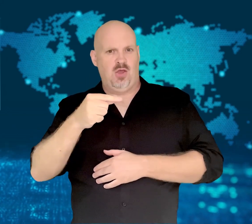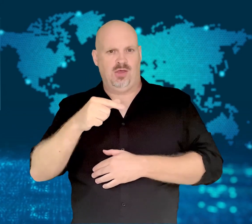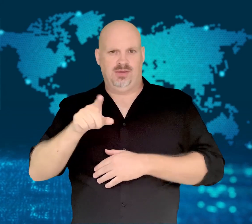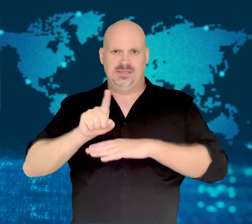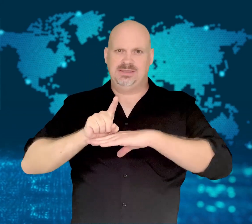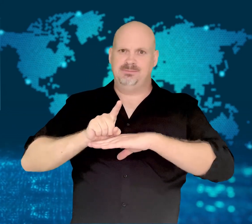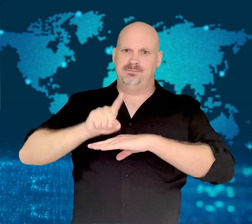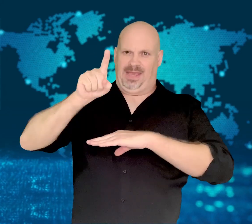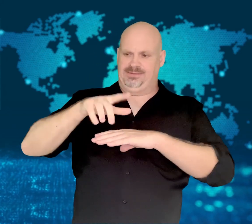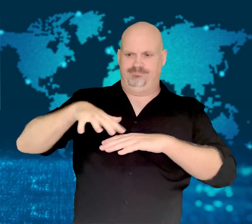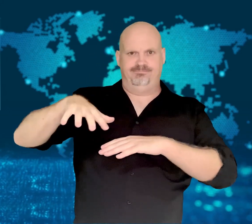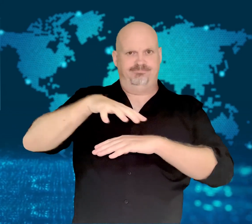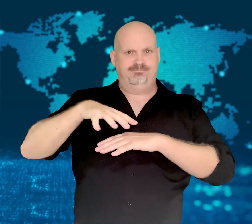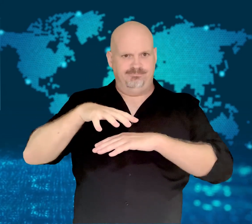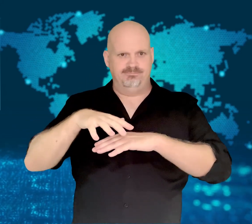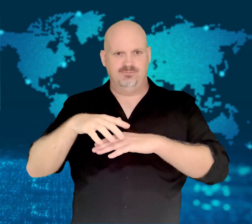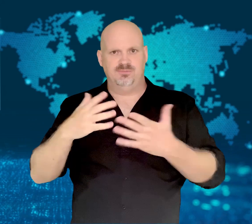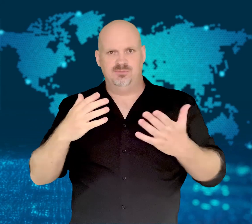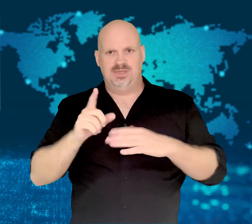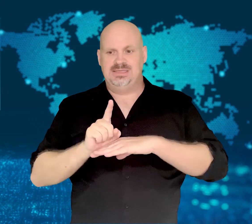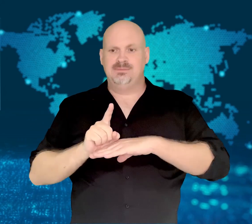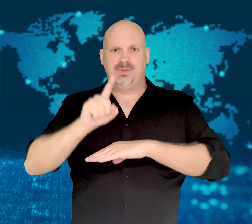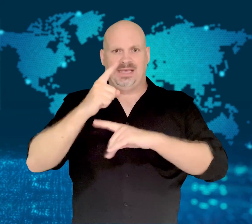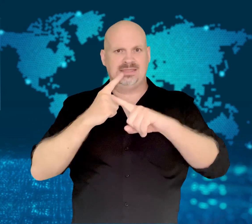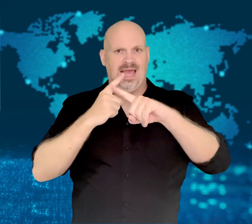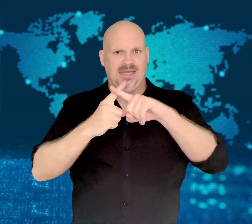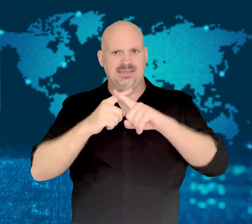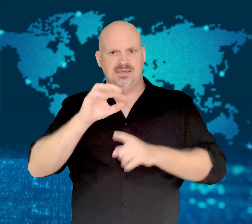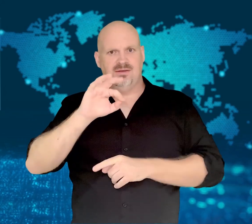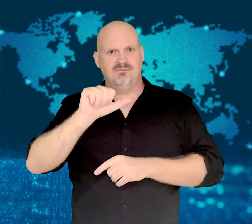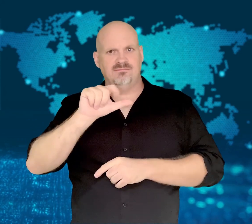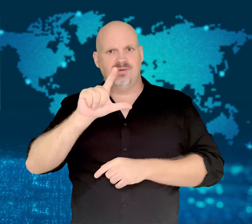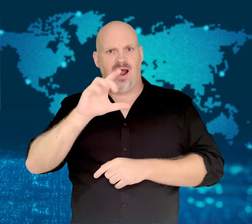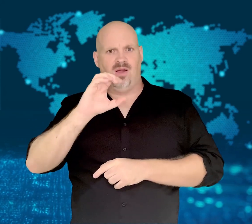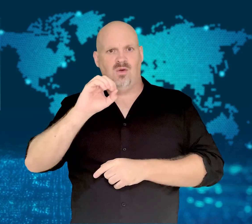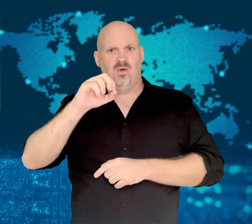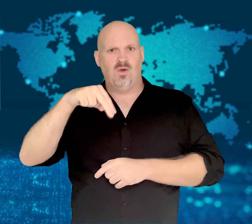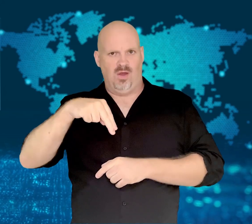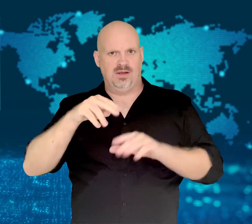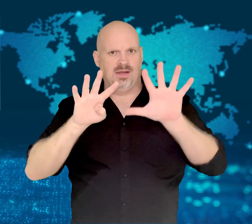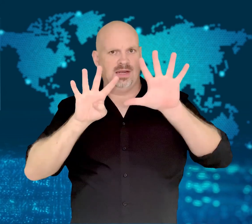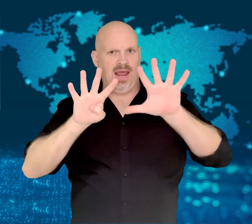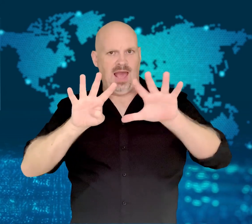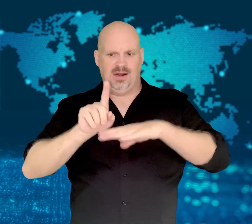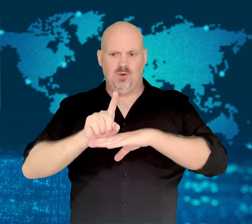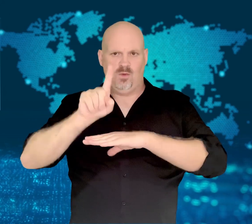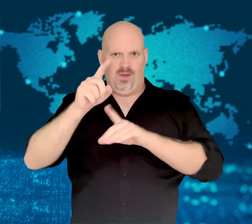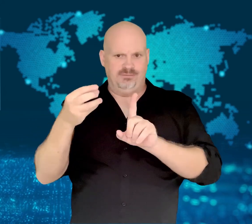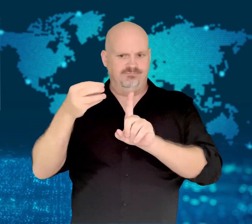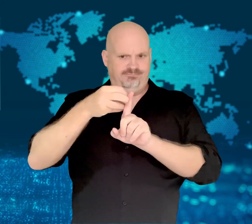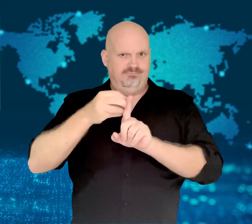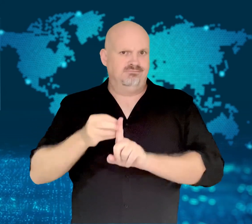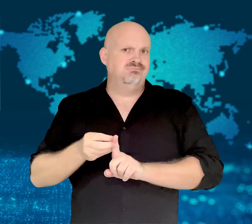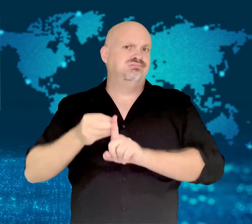in a SpaceX Falcon 9 rocket on November 23rd of last year.